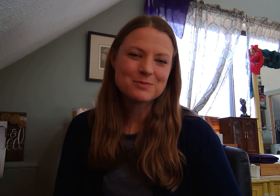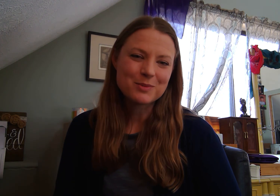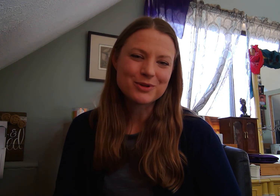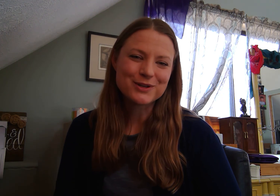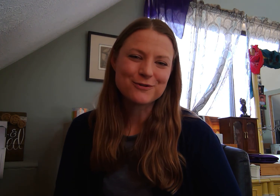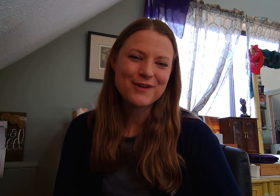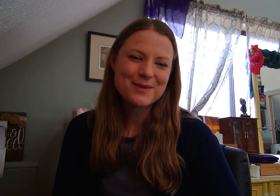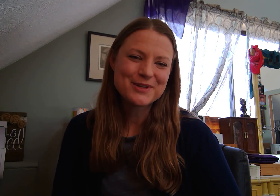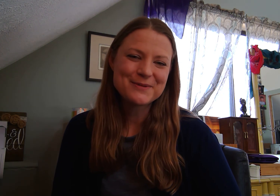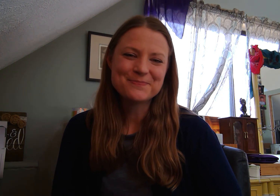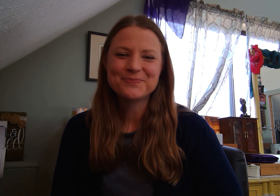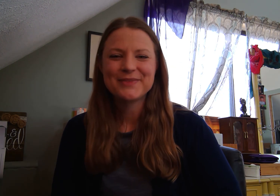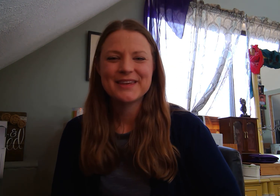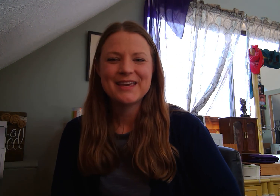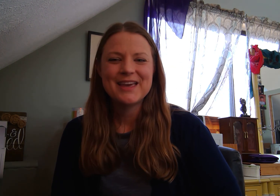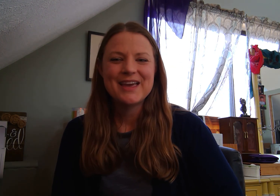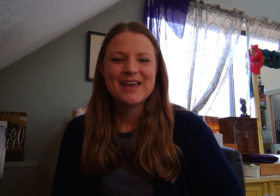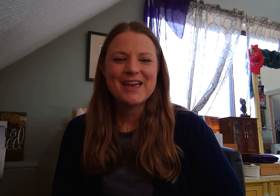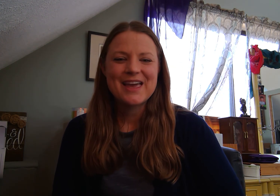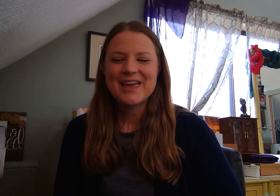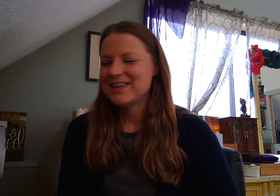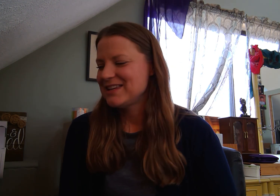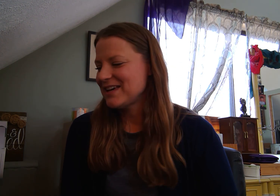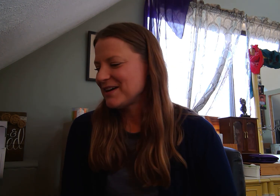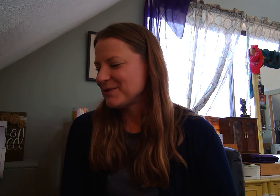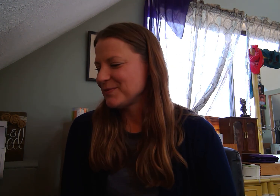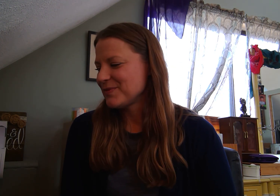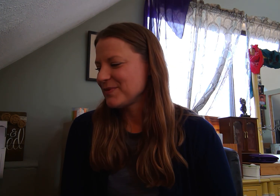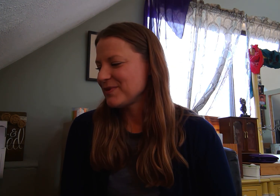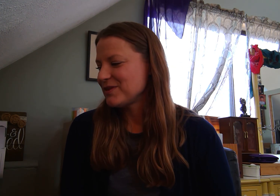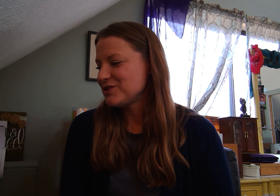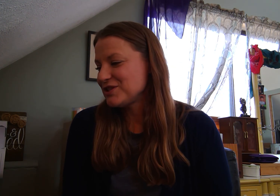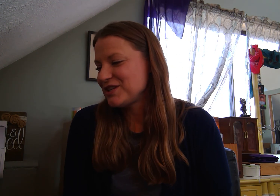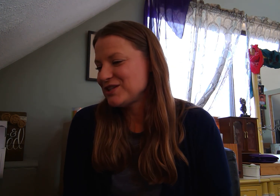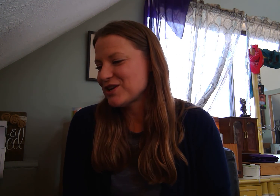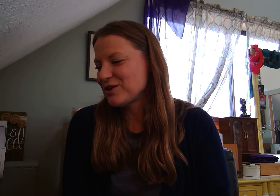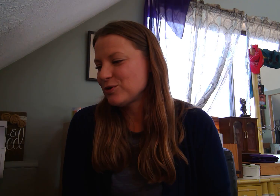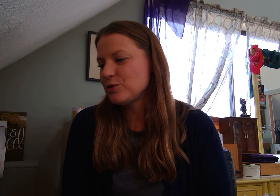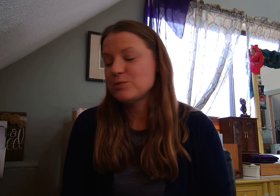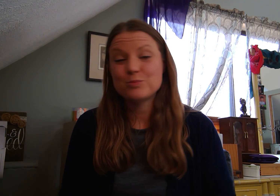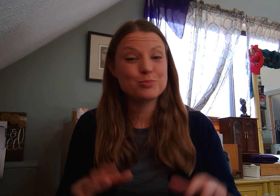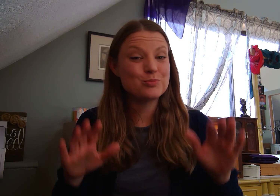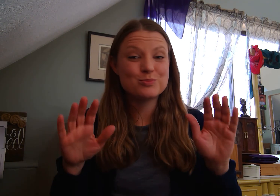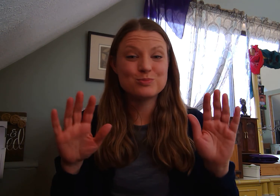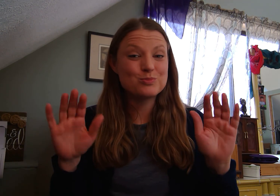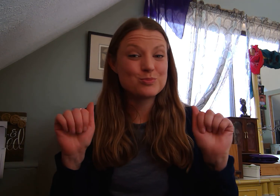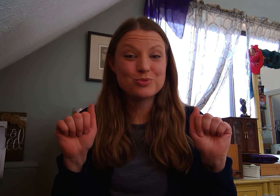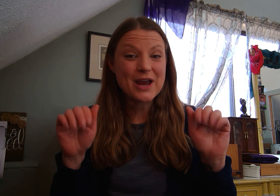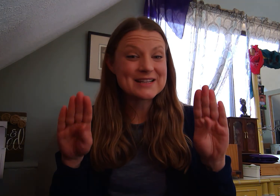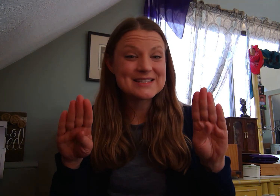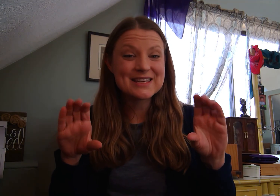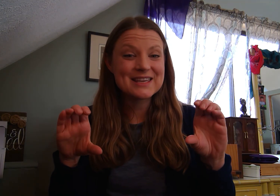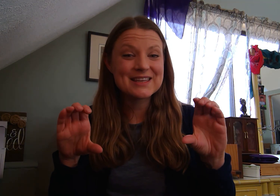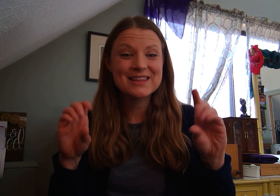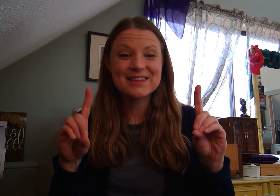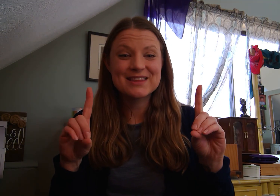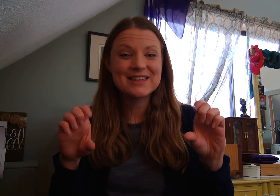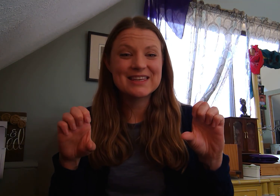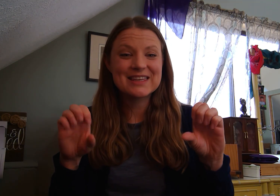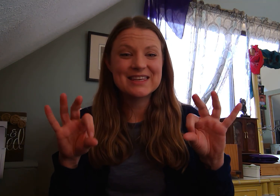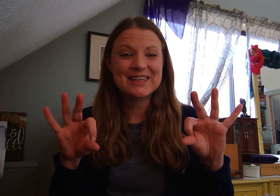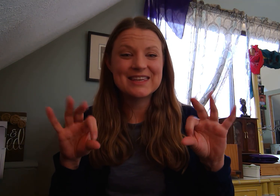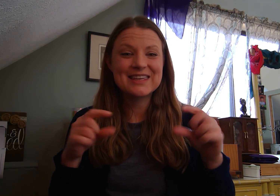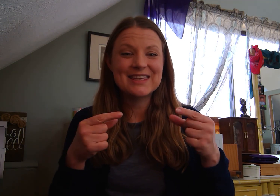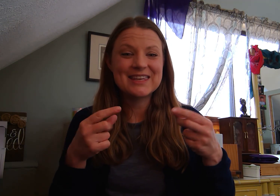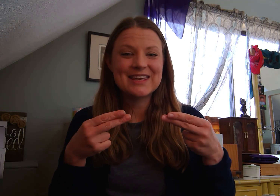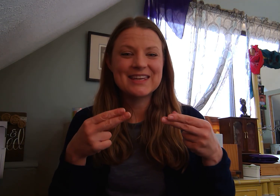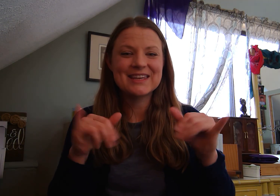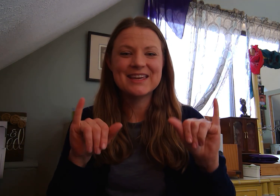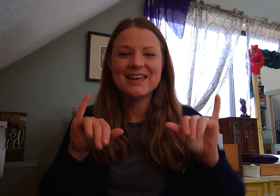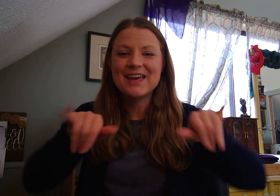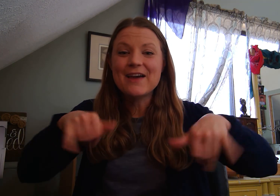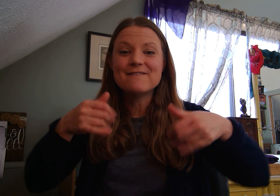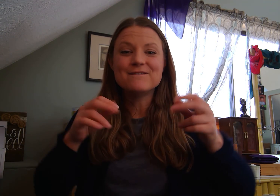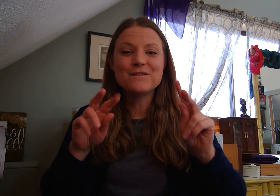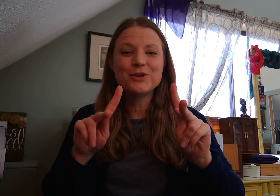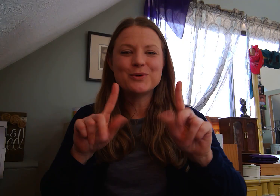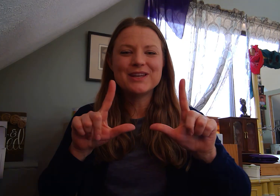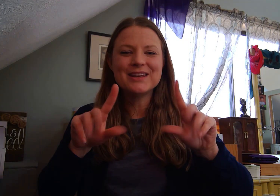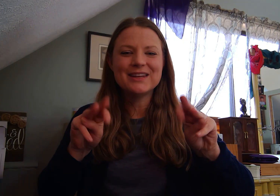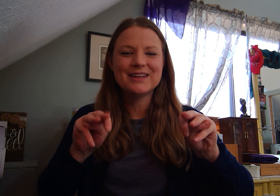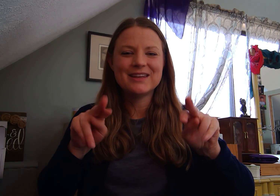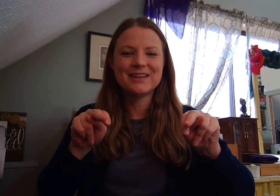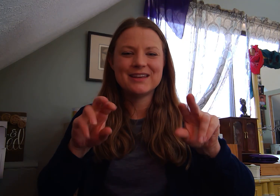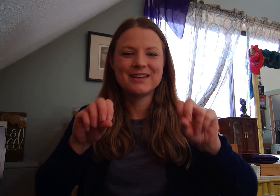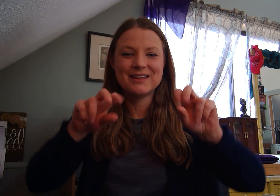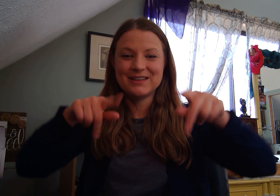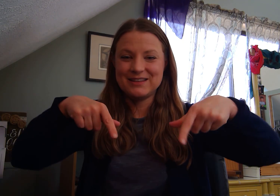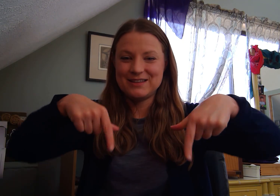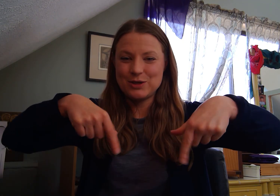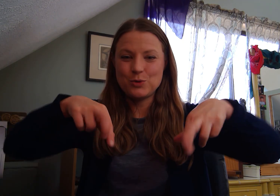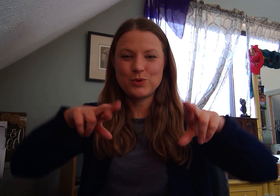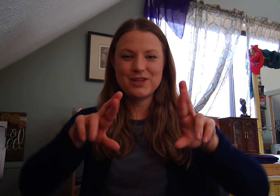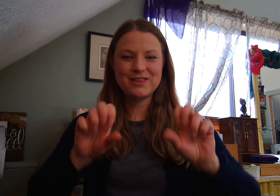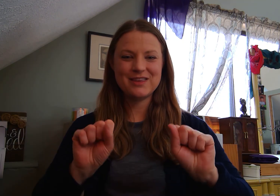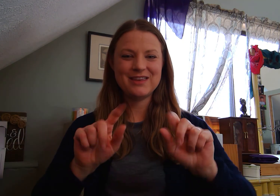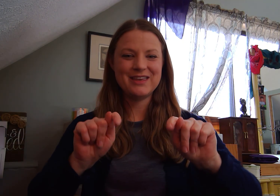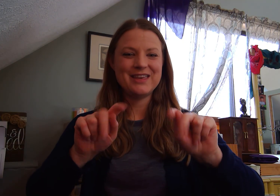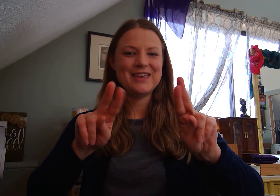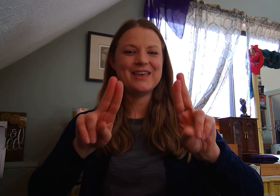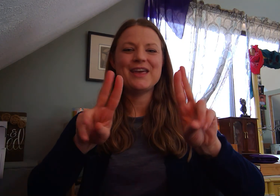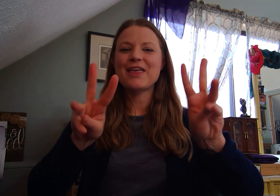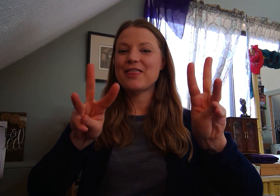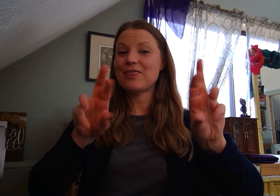of people in your family and just in general practicing getting fluent with